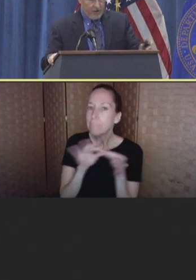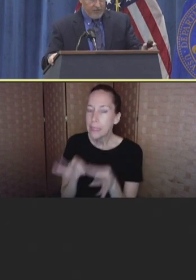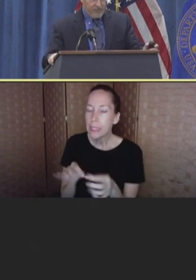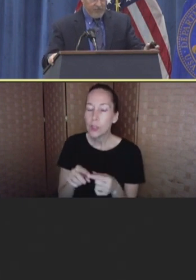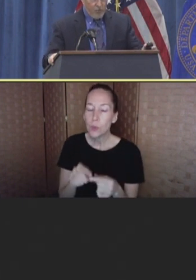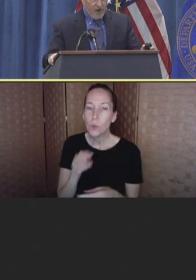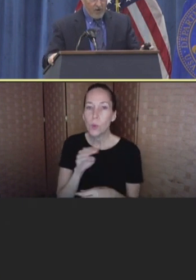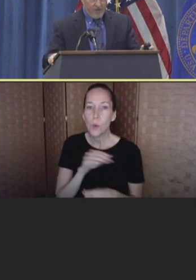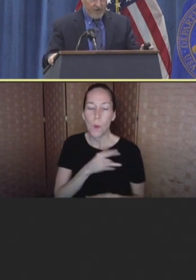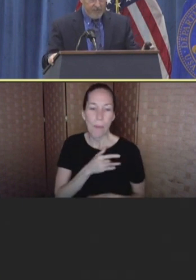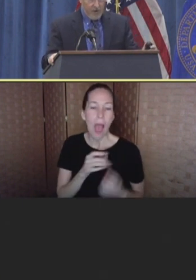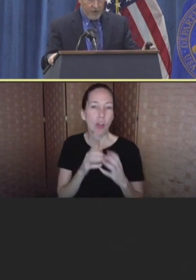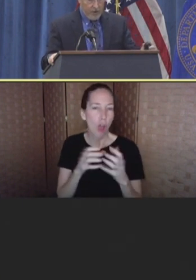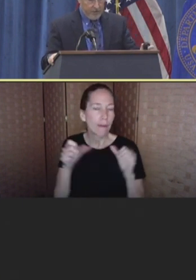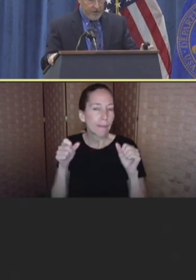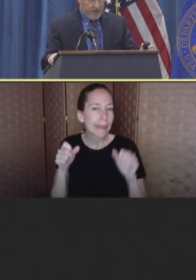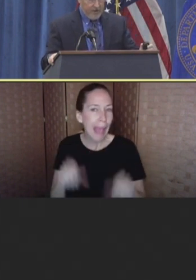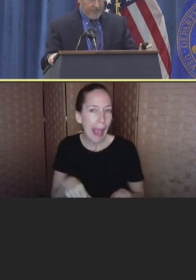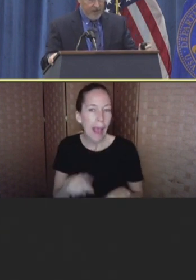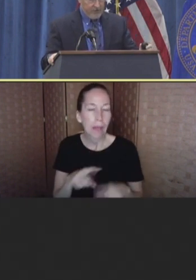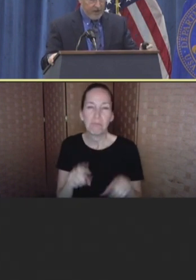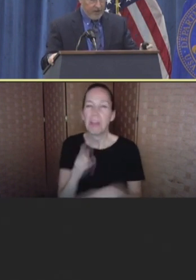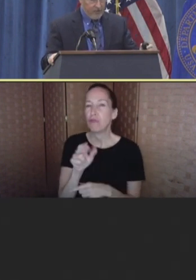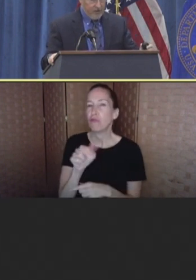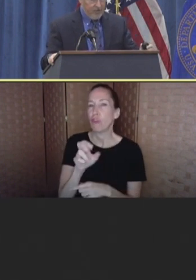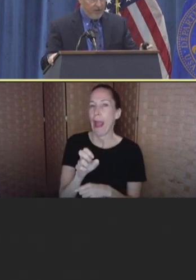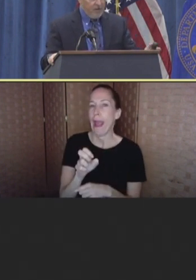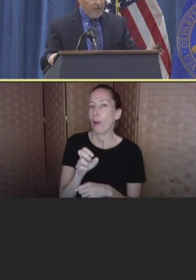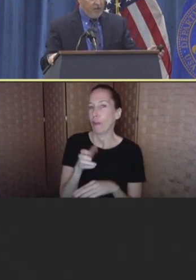Myocarditis is a rare event following COVID-19 vaccination.